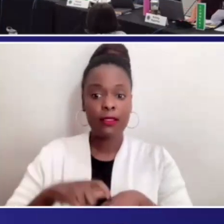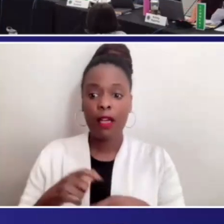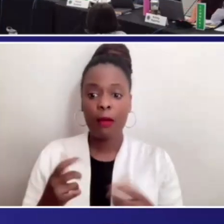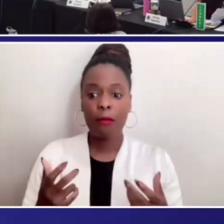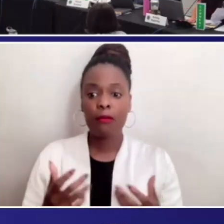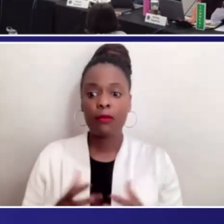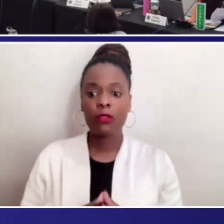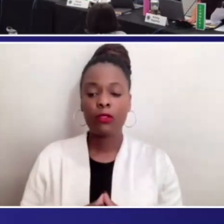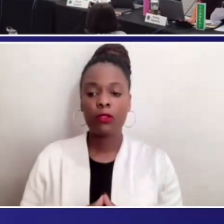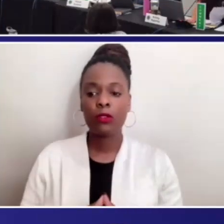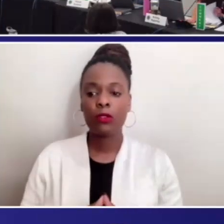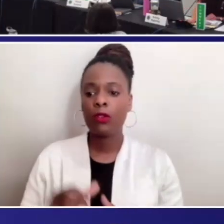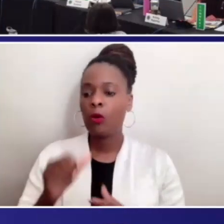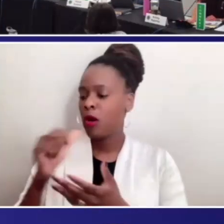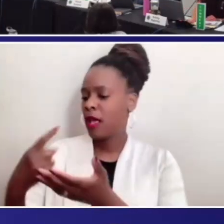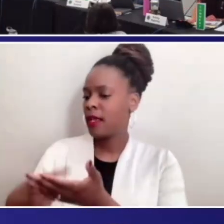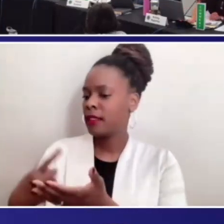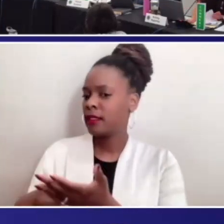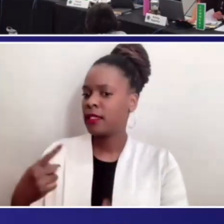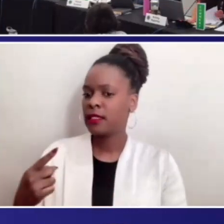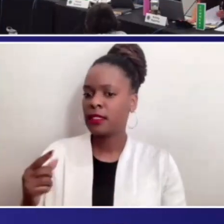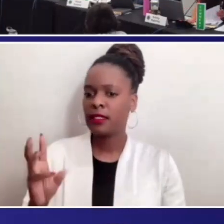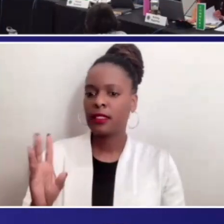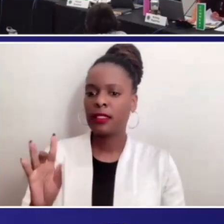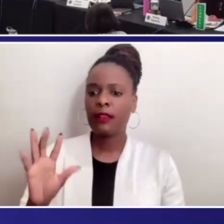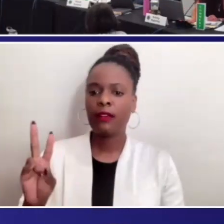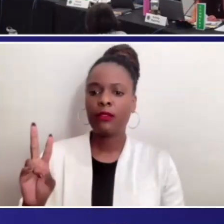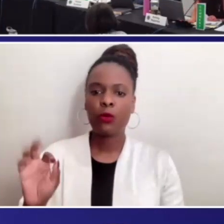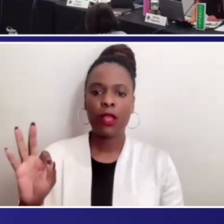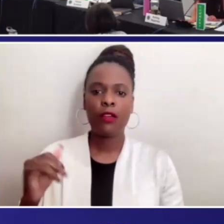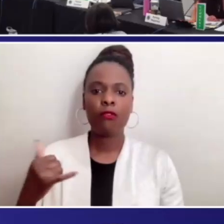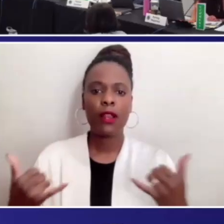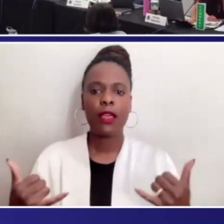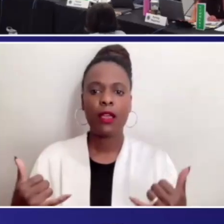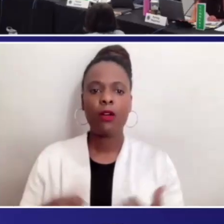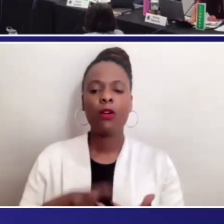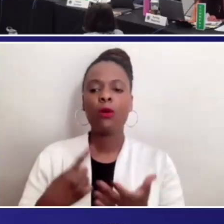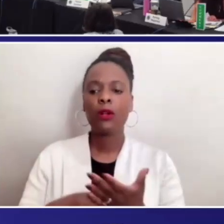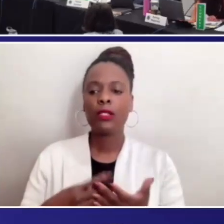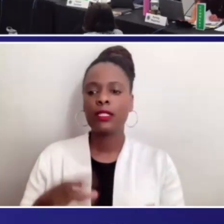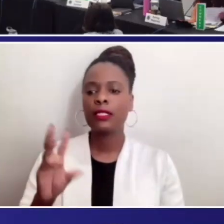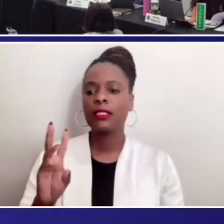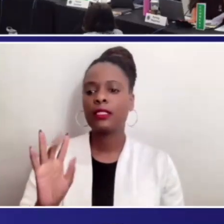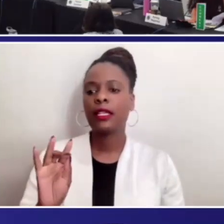We -- we're not discussing 685.209 right now. We're discussing 682.215. Sorry about that.